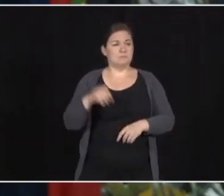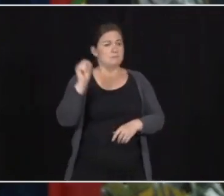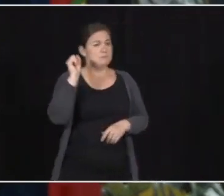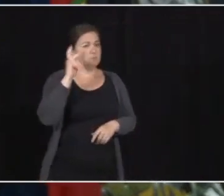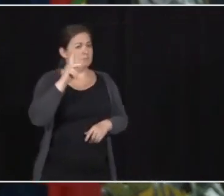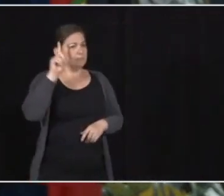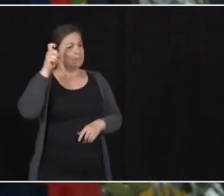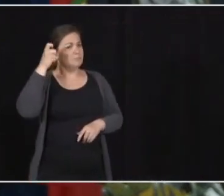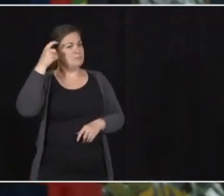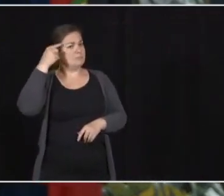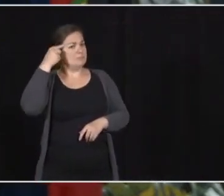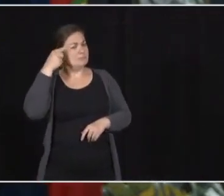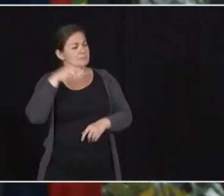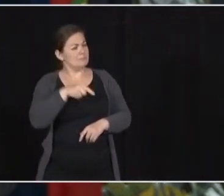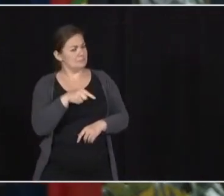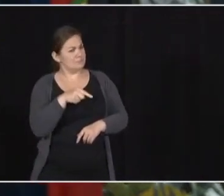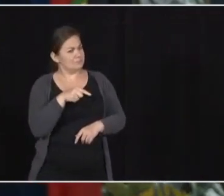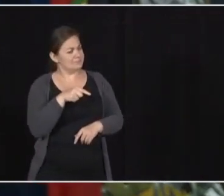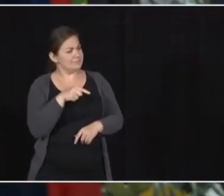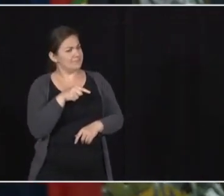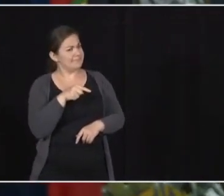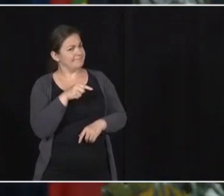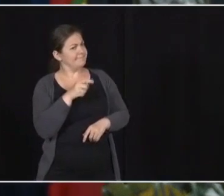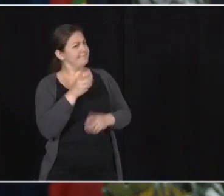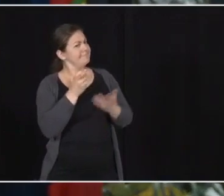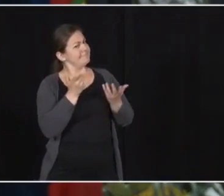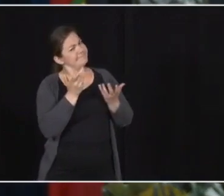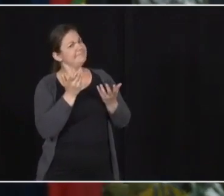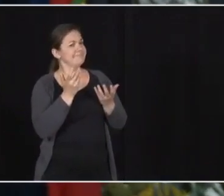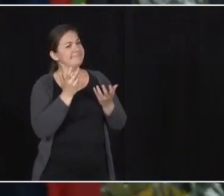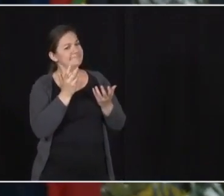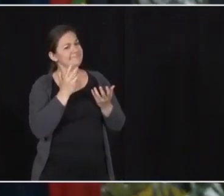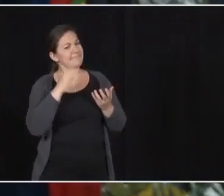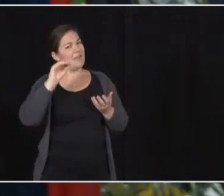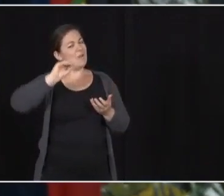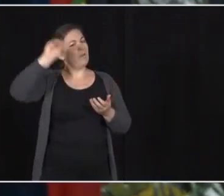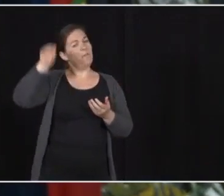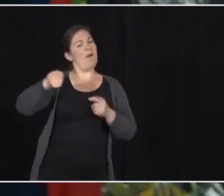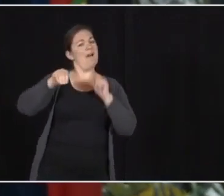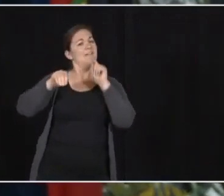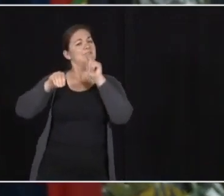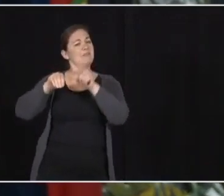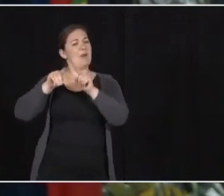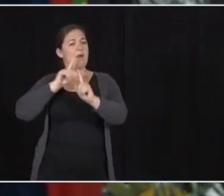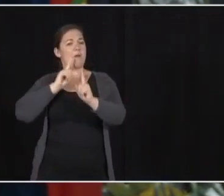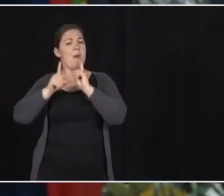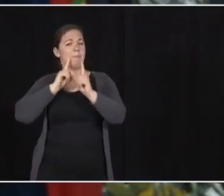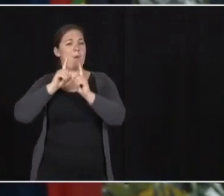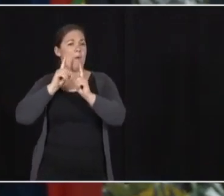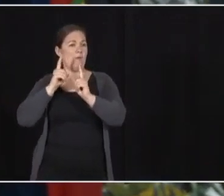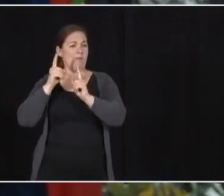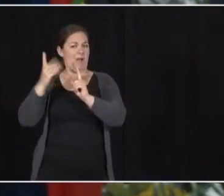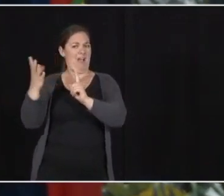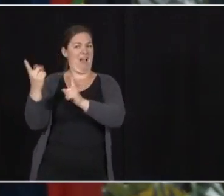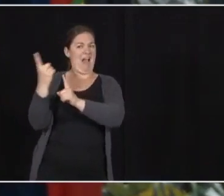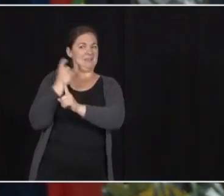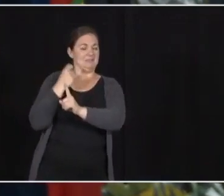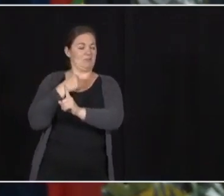question for my colleague in Ottawa. He wants to know about what measures you are going to be asking the federal government